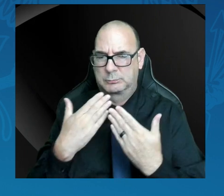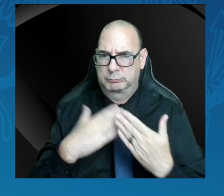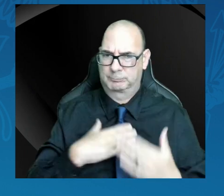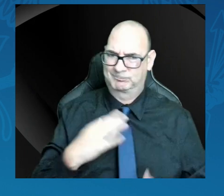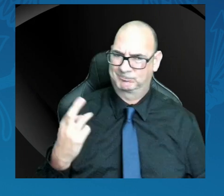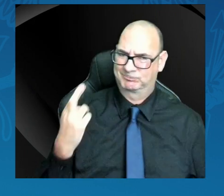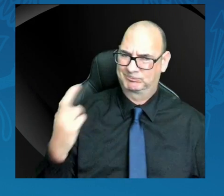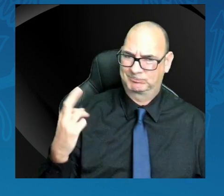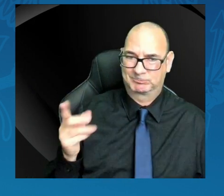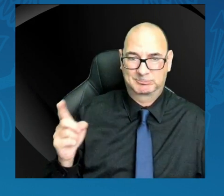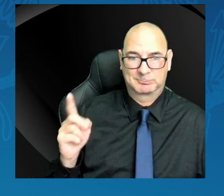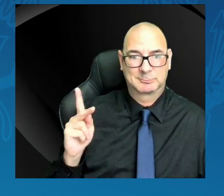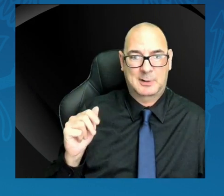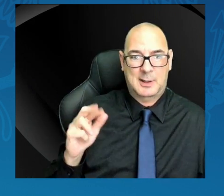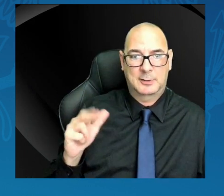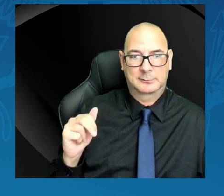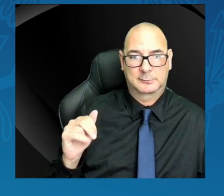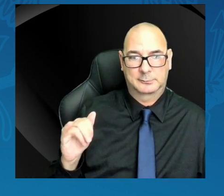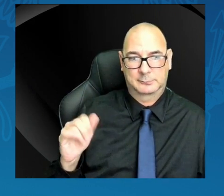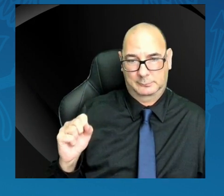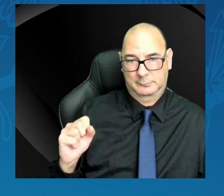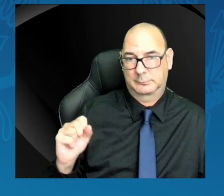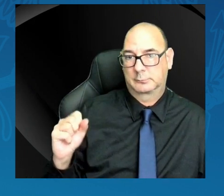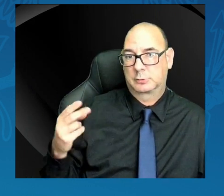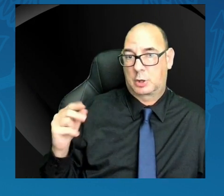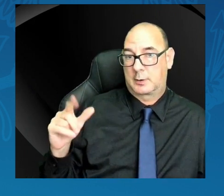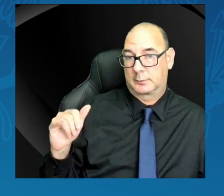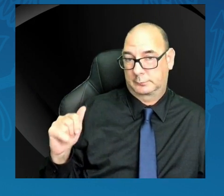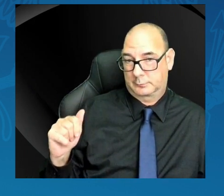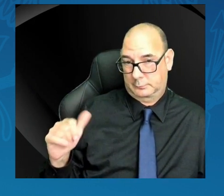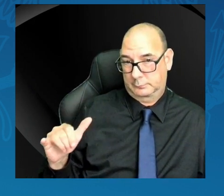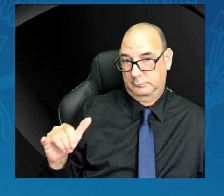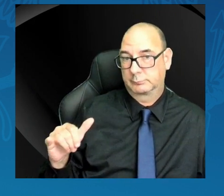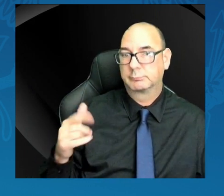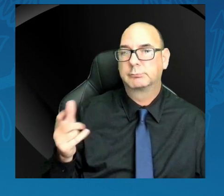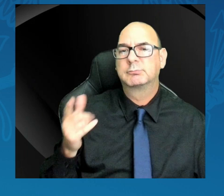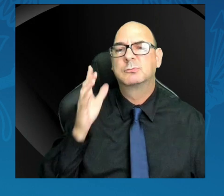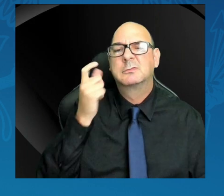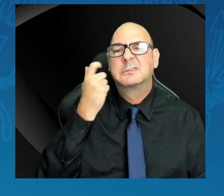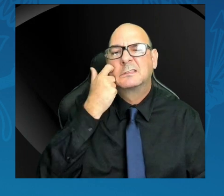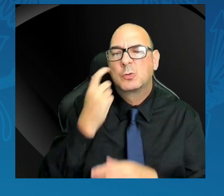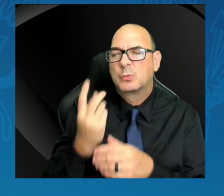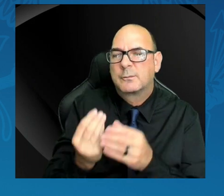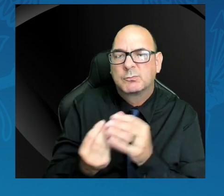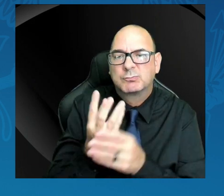and I began growing fresh fruits and vegetables at our school. We will soon begin donating this